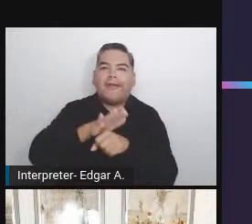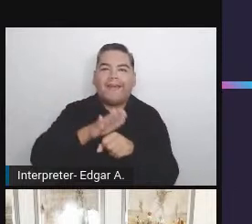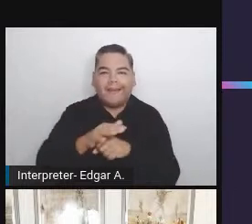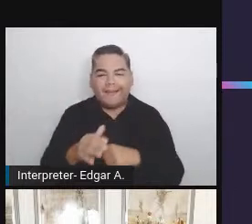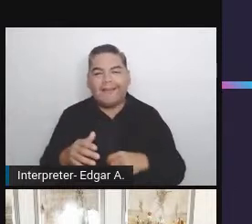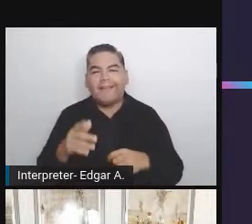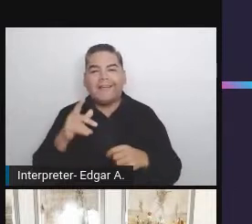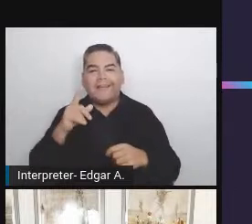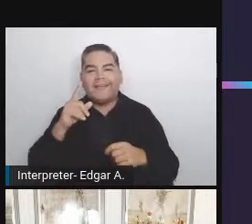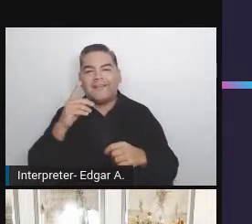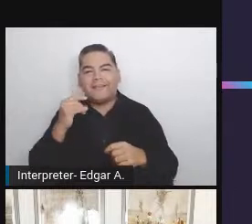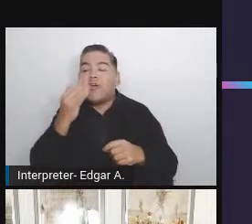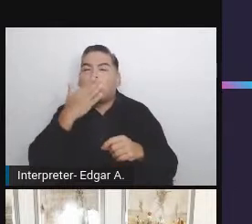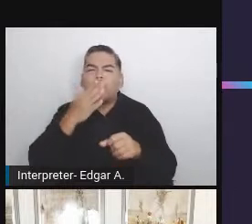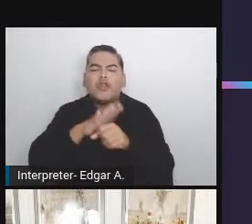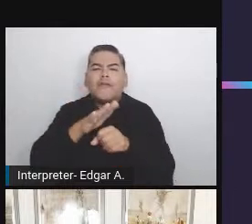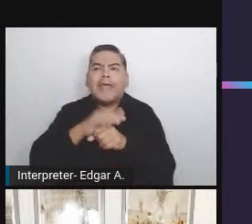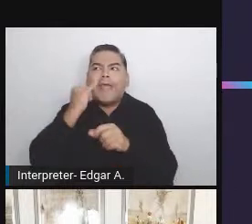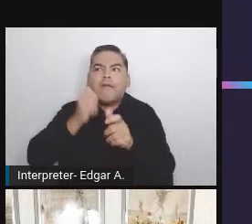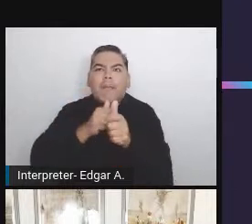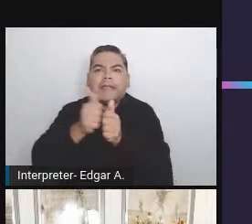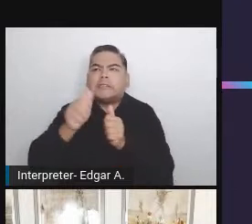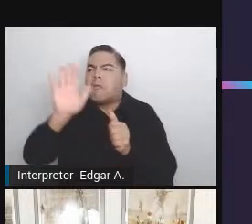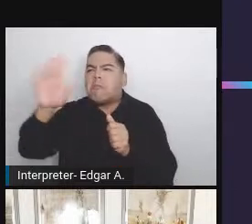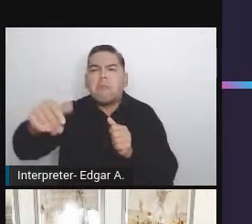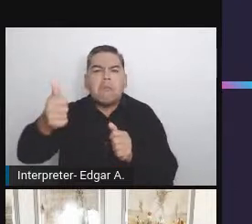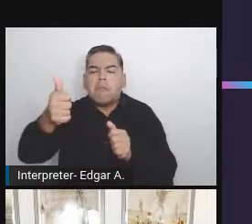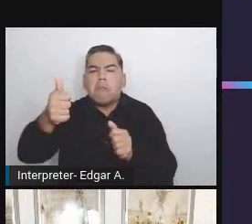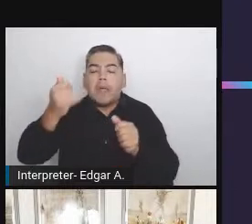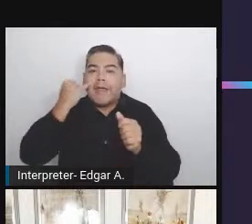consider this Automattic testing can provide us with let's call a good enough approach.